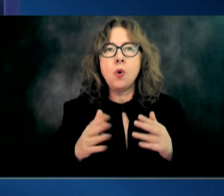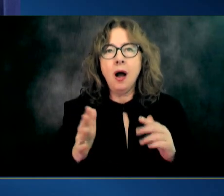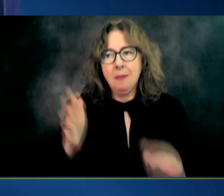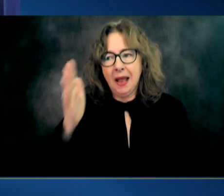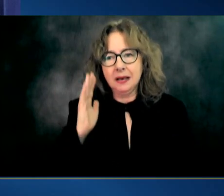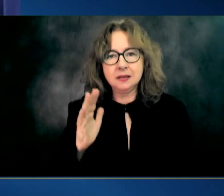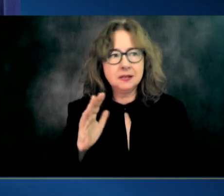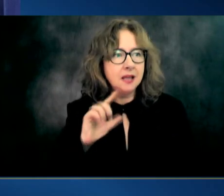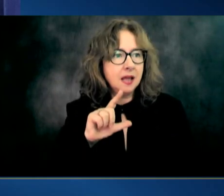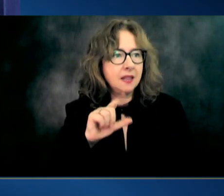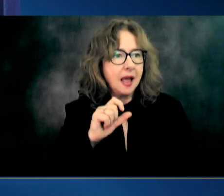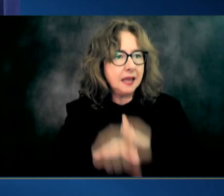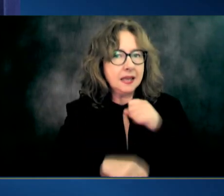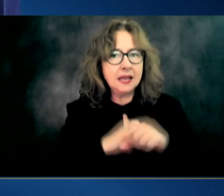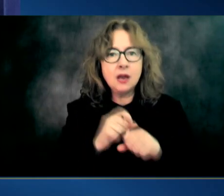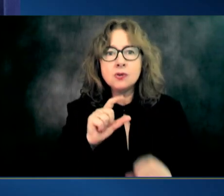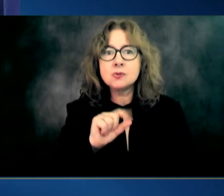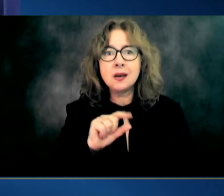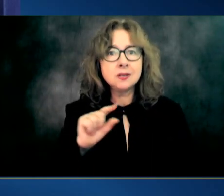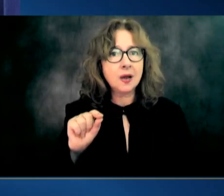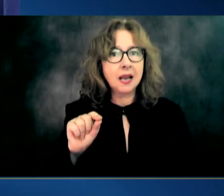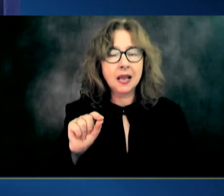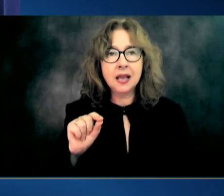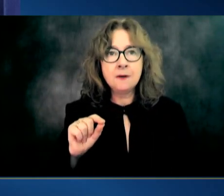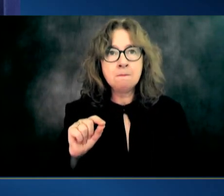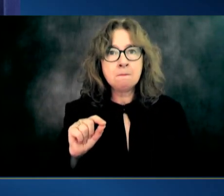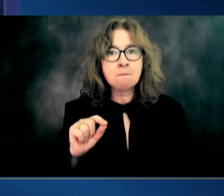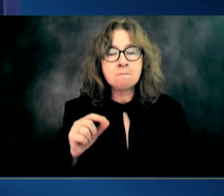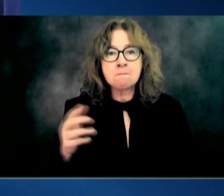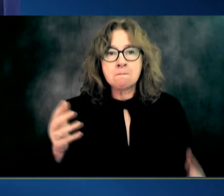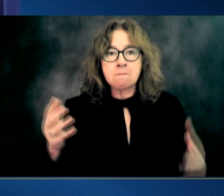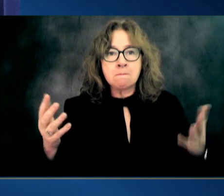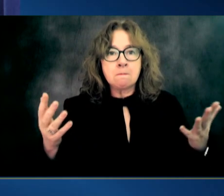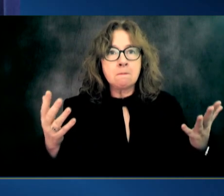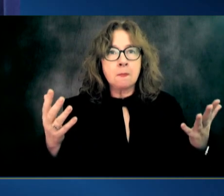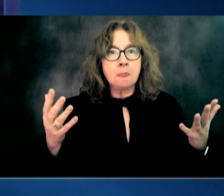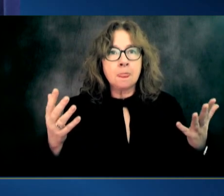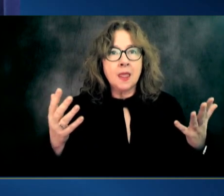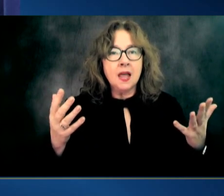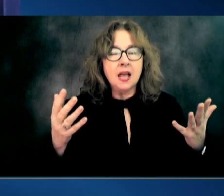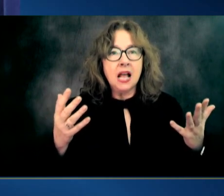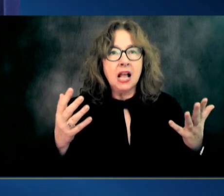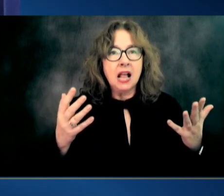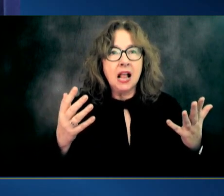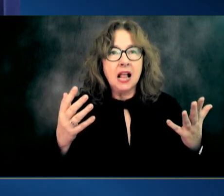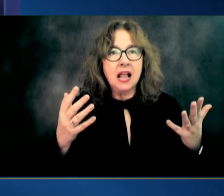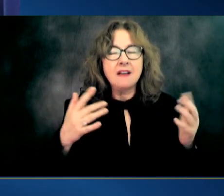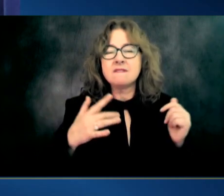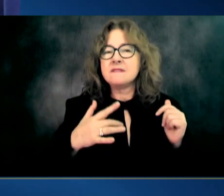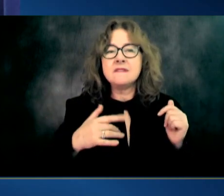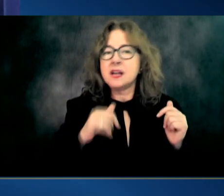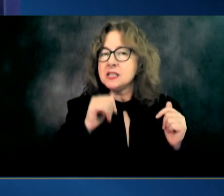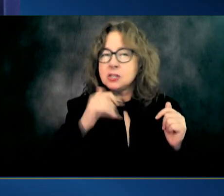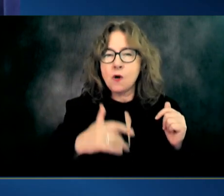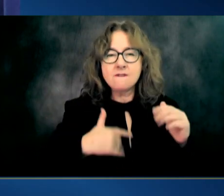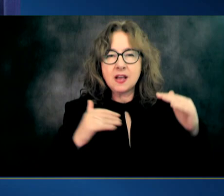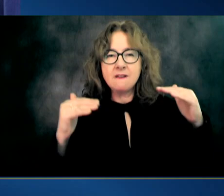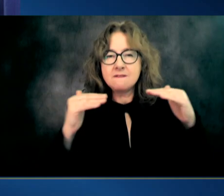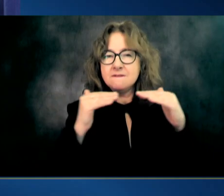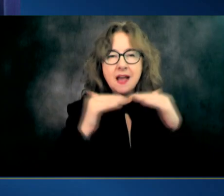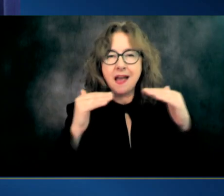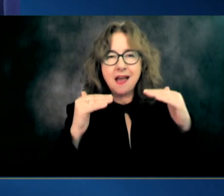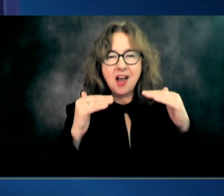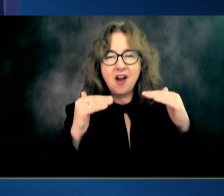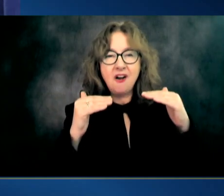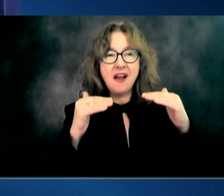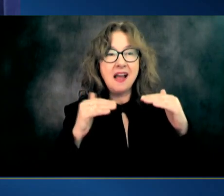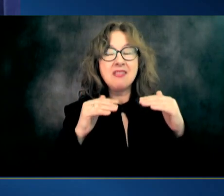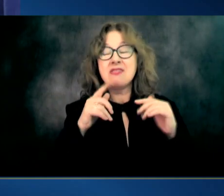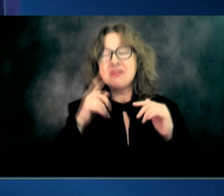like this is -- it feels really unfair that it's only available to people who can afford that and